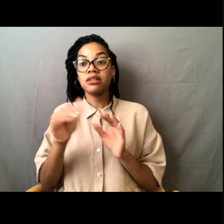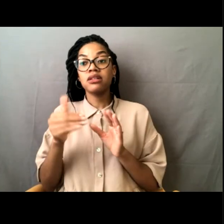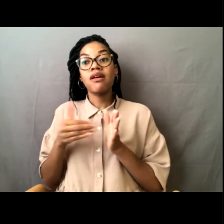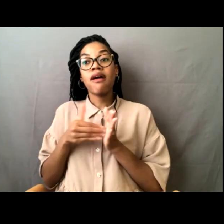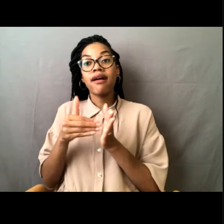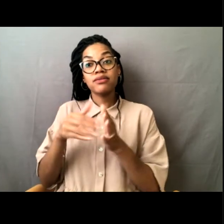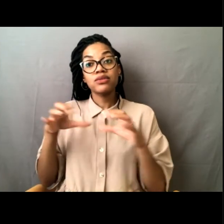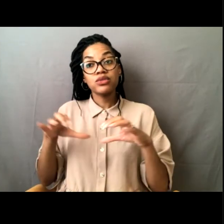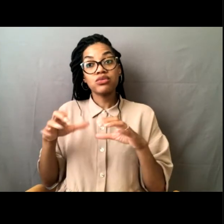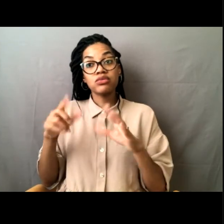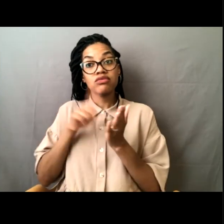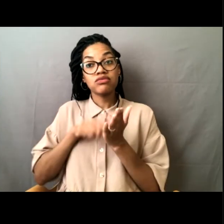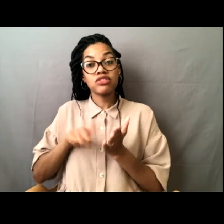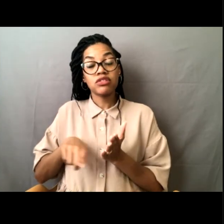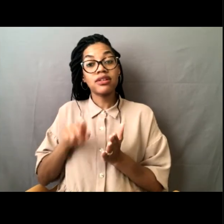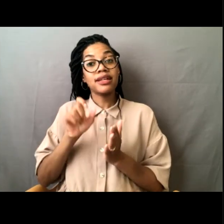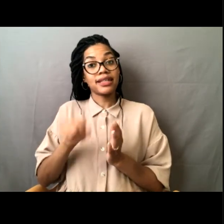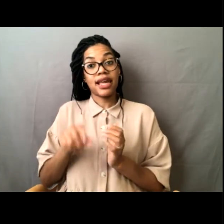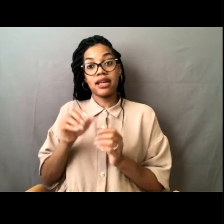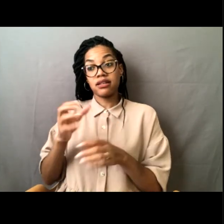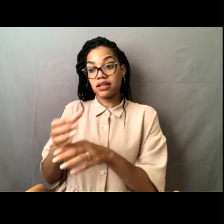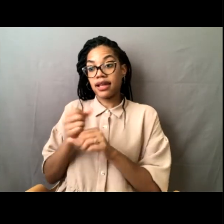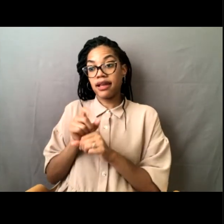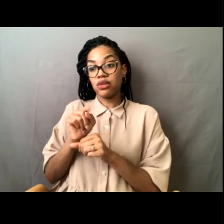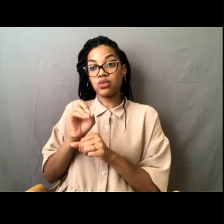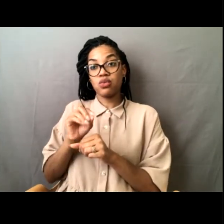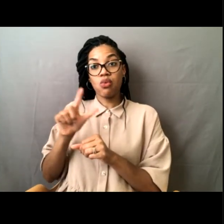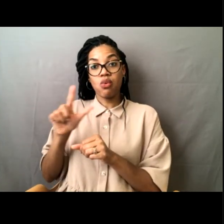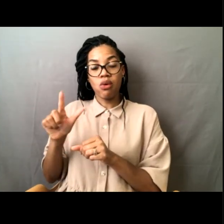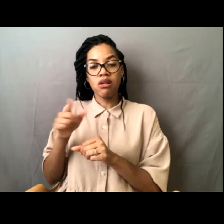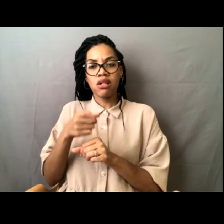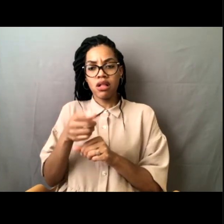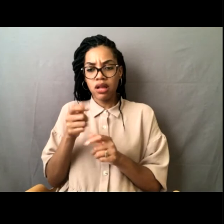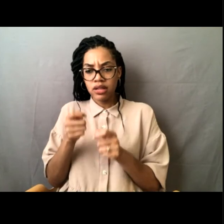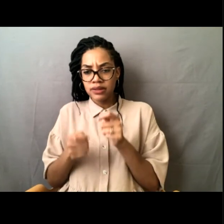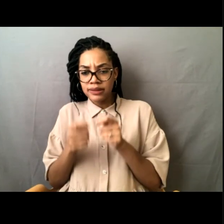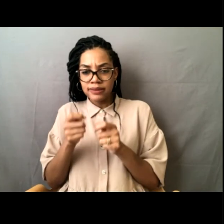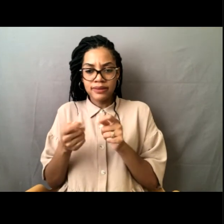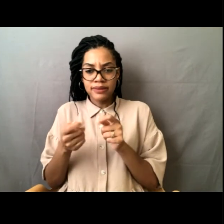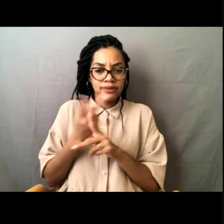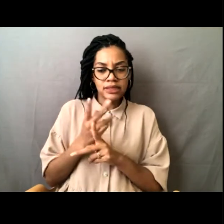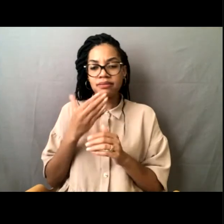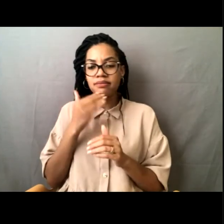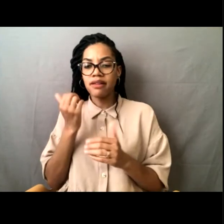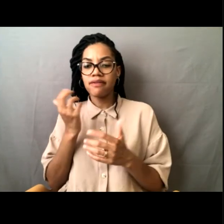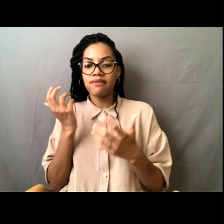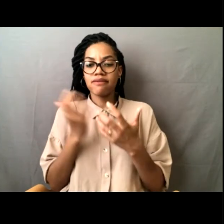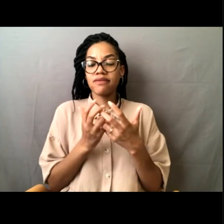you can do tweaks to the tools or talk to the company that makes them to make it better fit with your specific need.